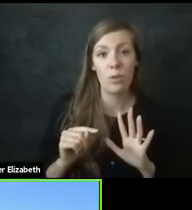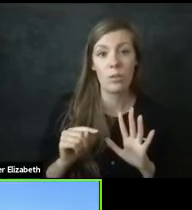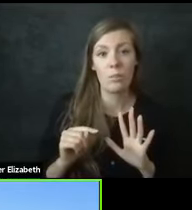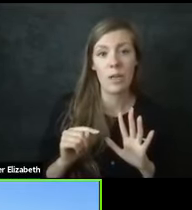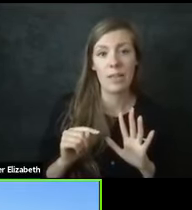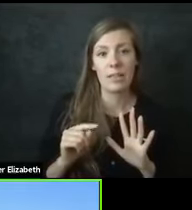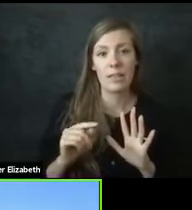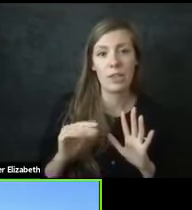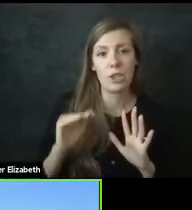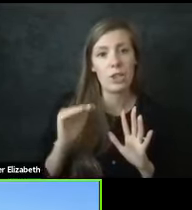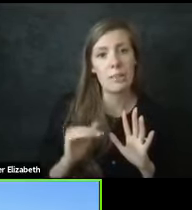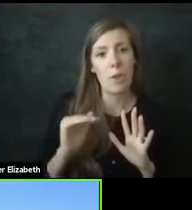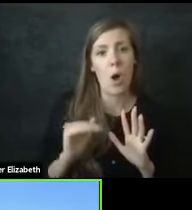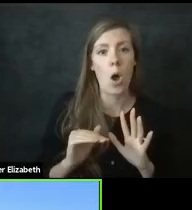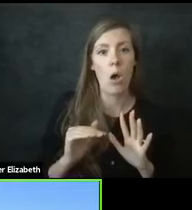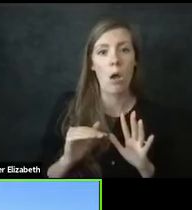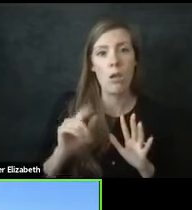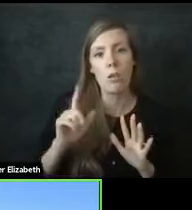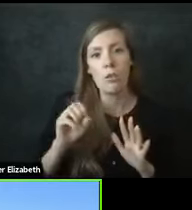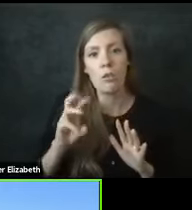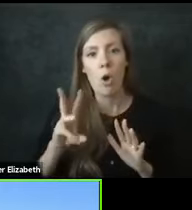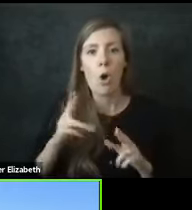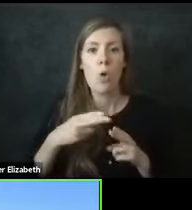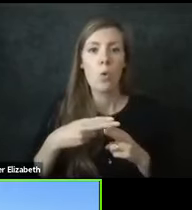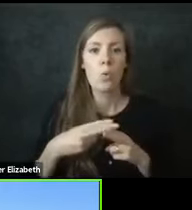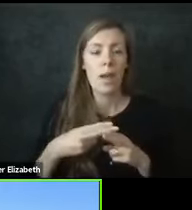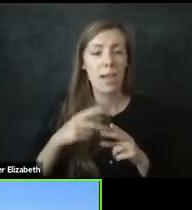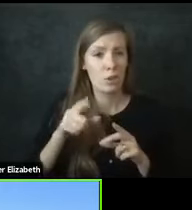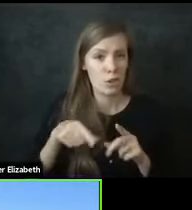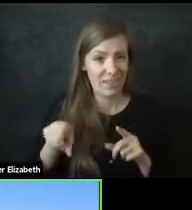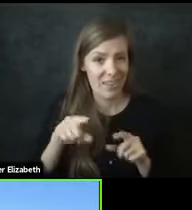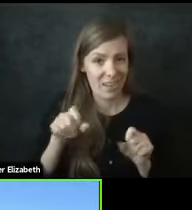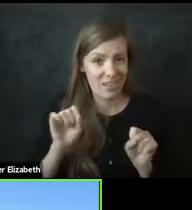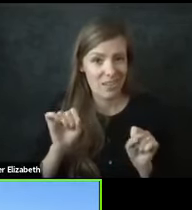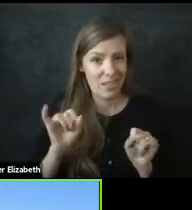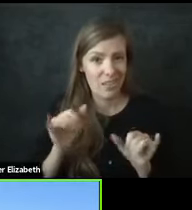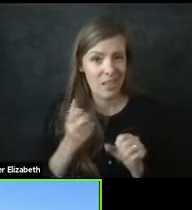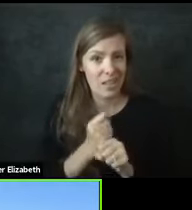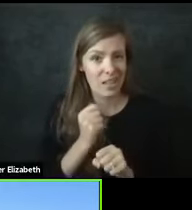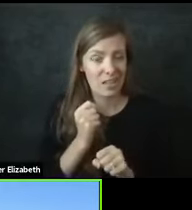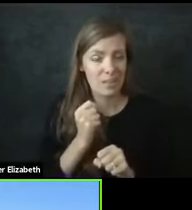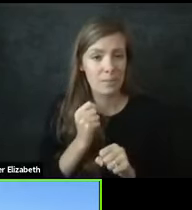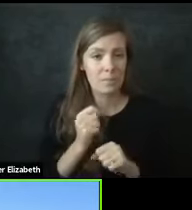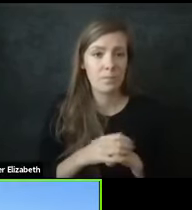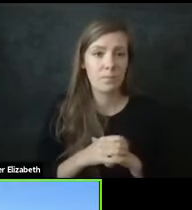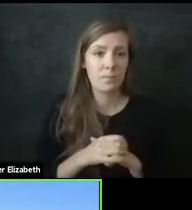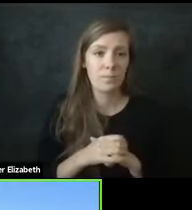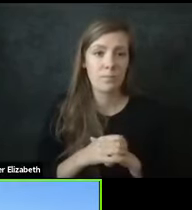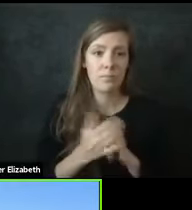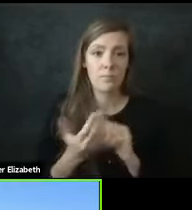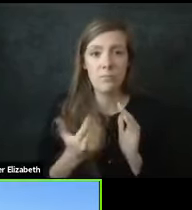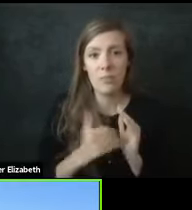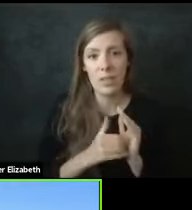terms of their weight, should they get the vaccine or should they wait? It still would be recommended that in that